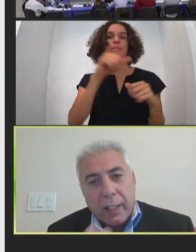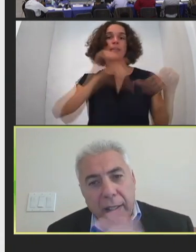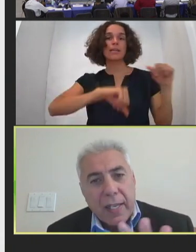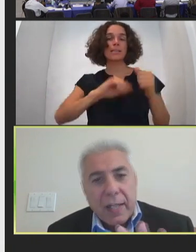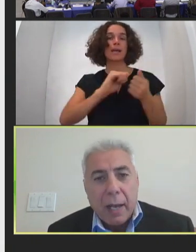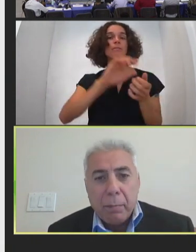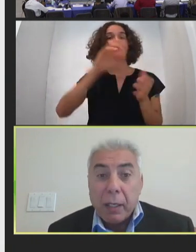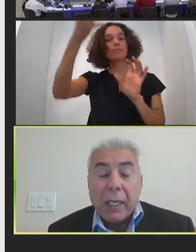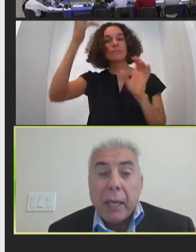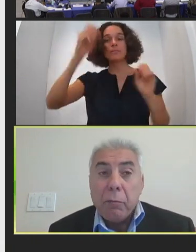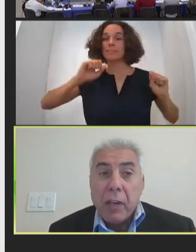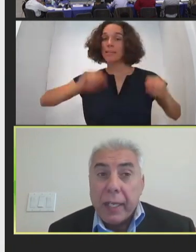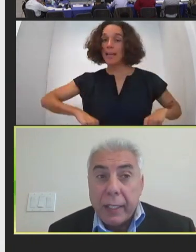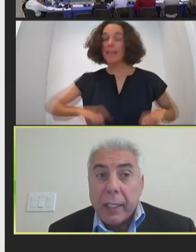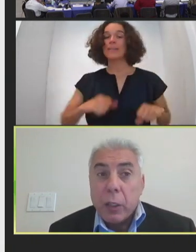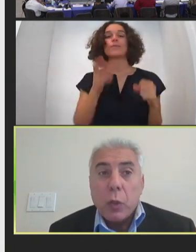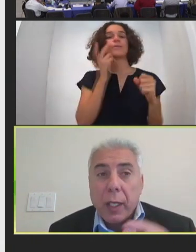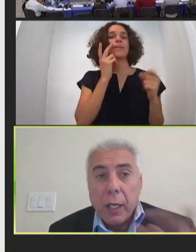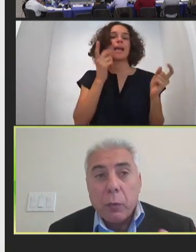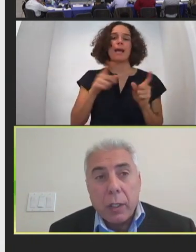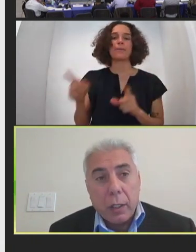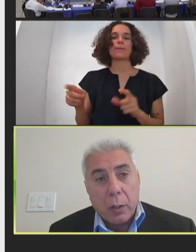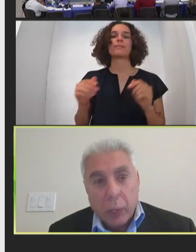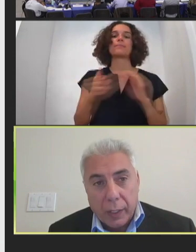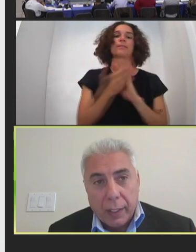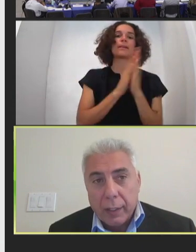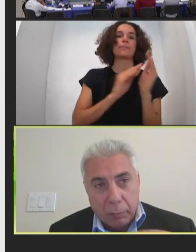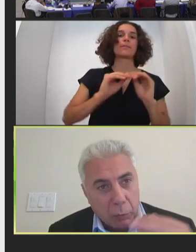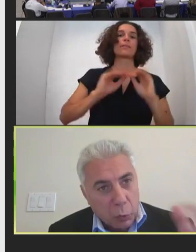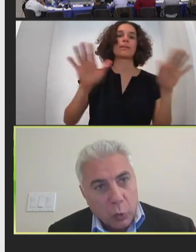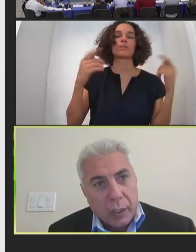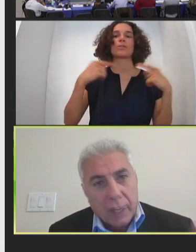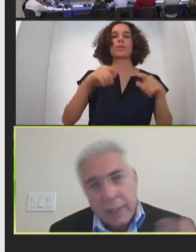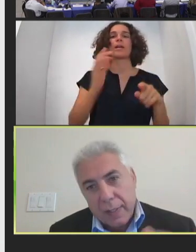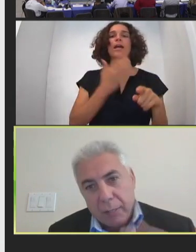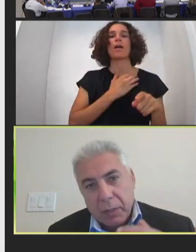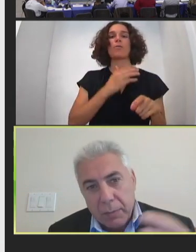this has happened and became very clear during our qualitative -- people told us that sometimes